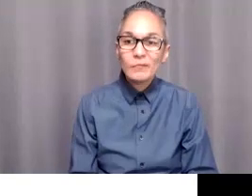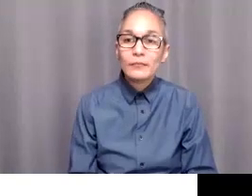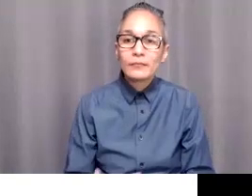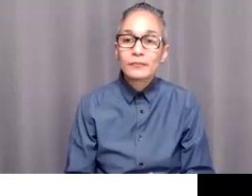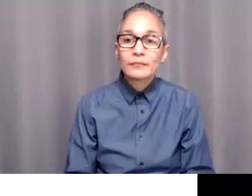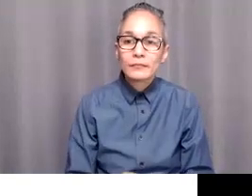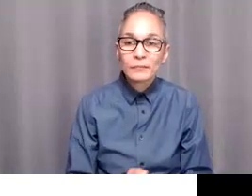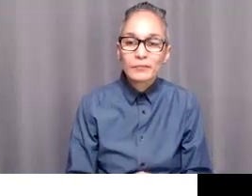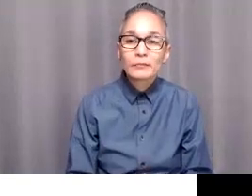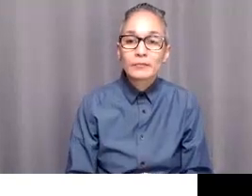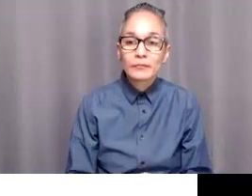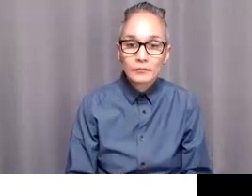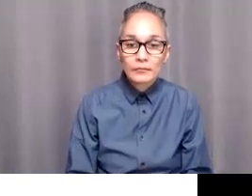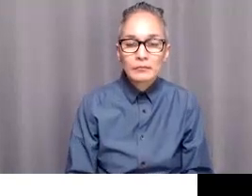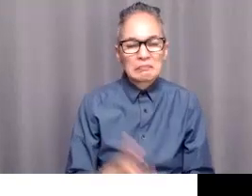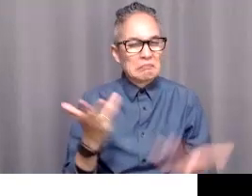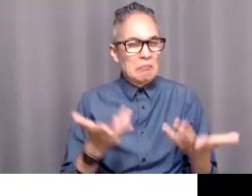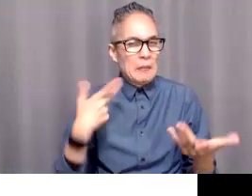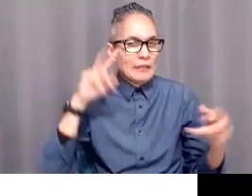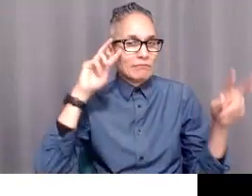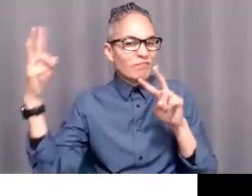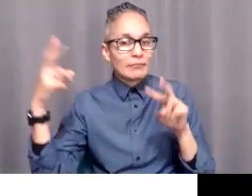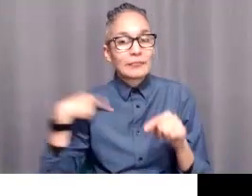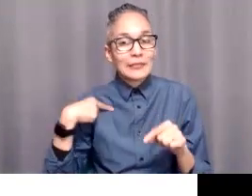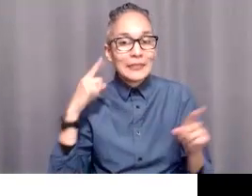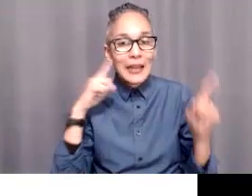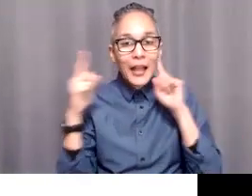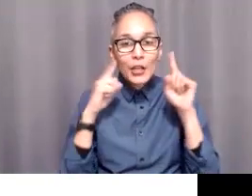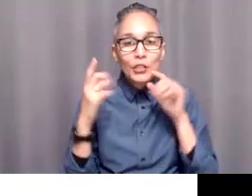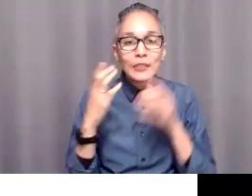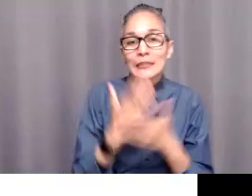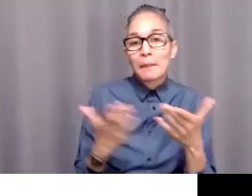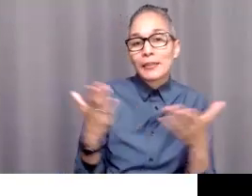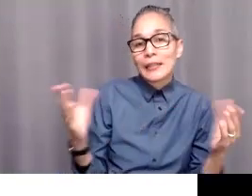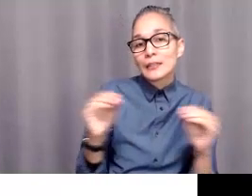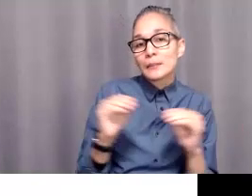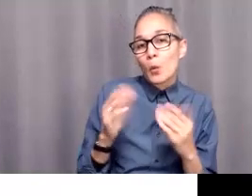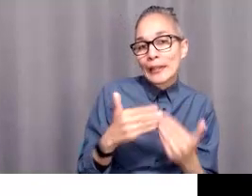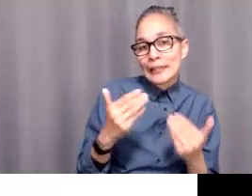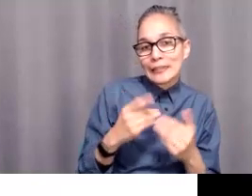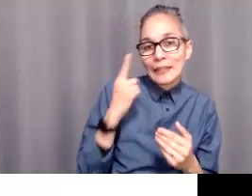I maybe I misunderstood. I just had heard that some things are easier for them to see, and some things they had to go